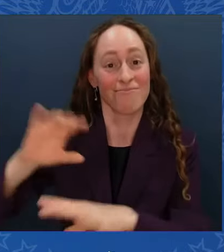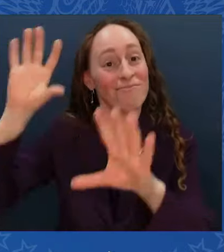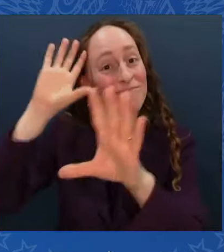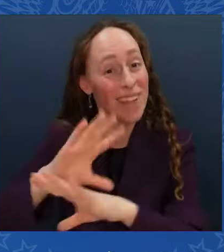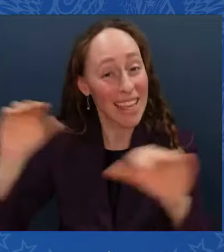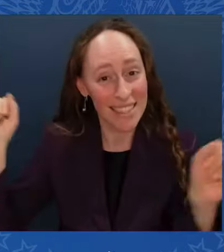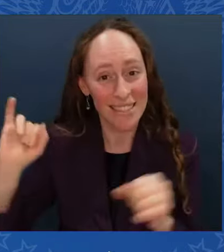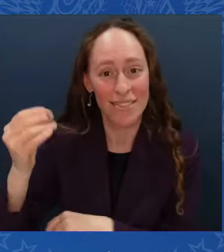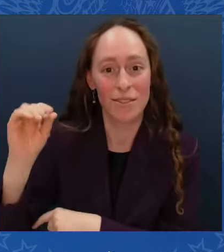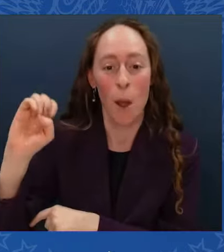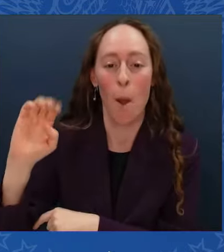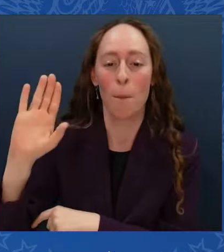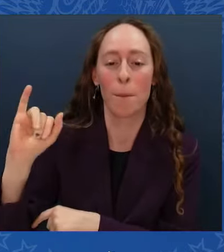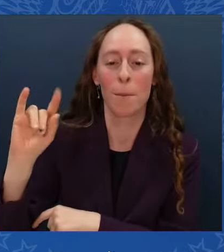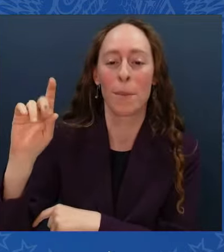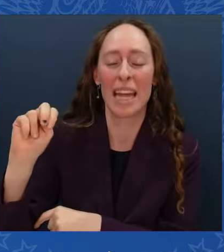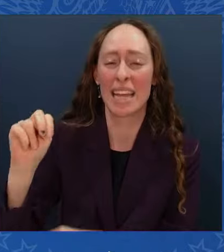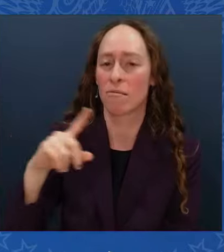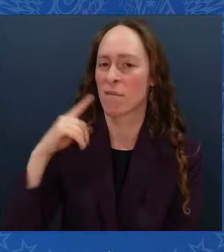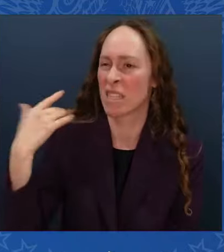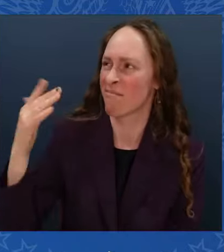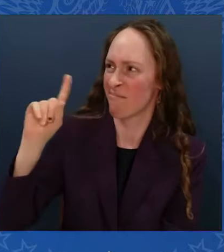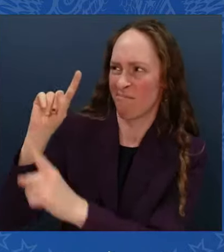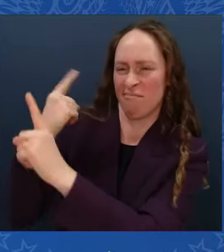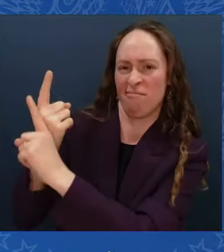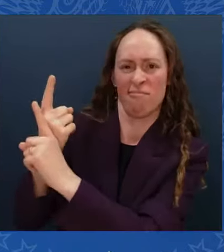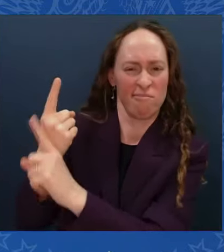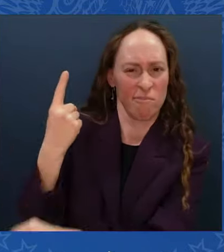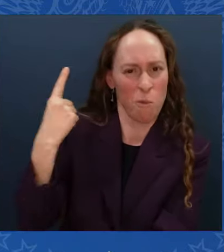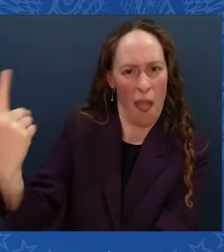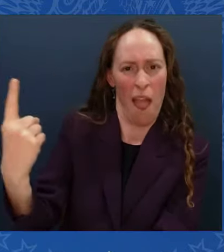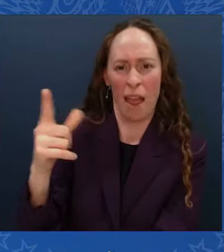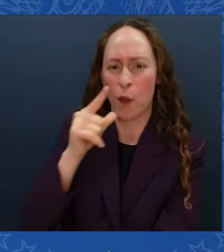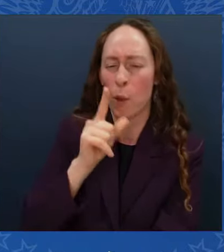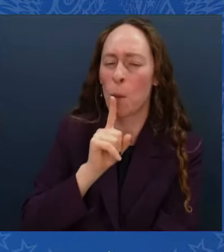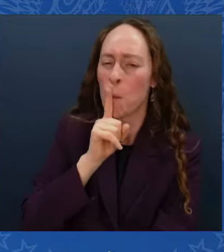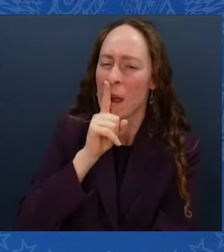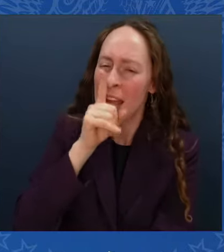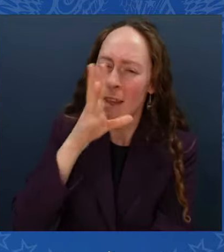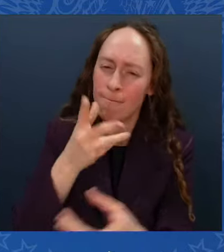and continues to lead with strength, reestablishing our country's position in the world.